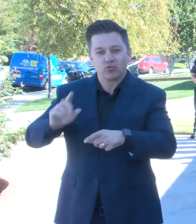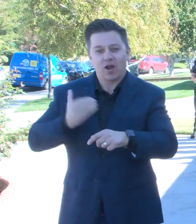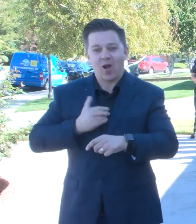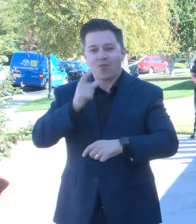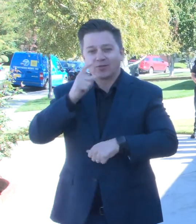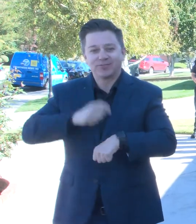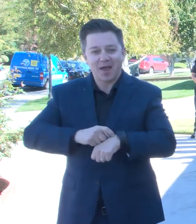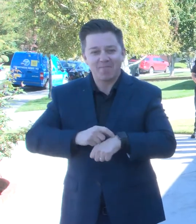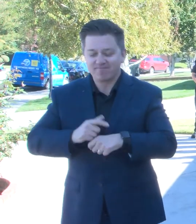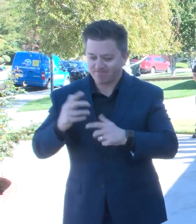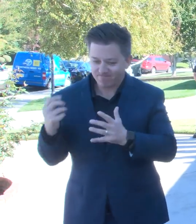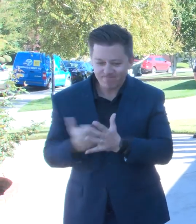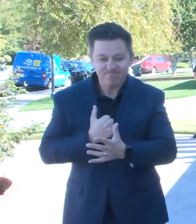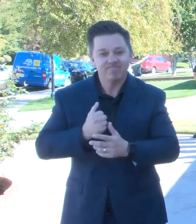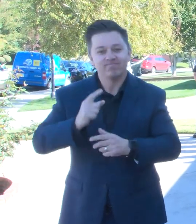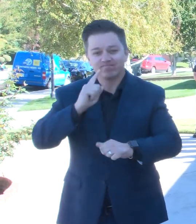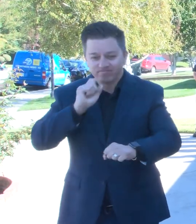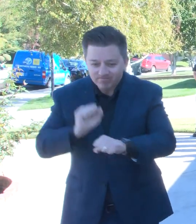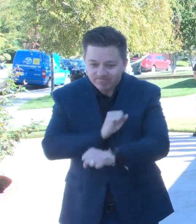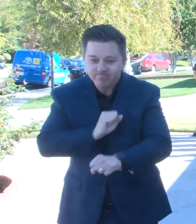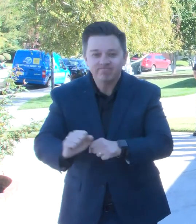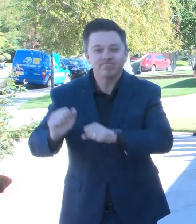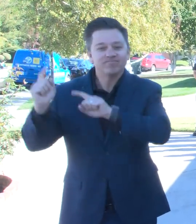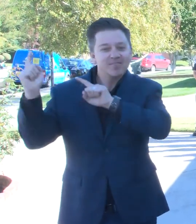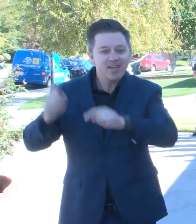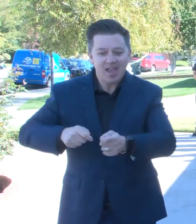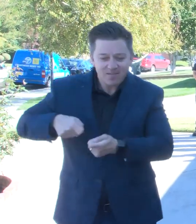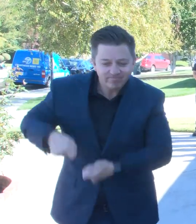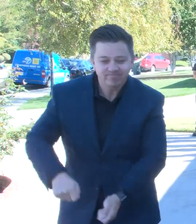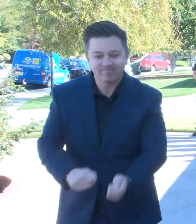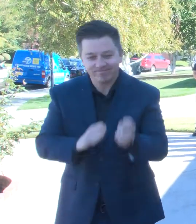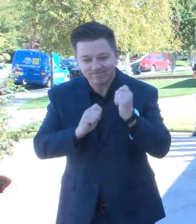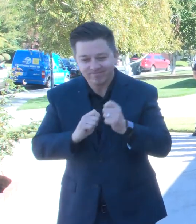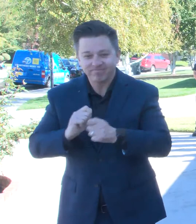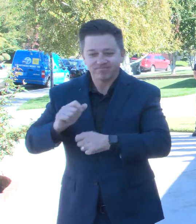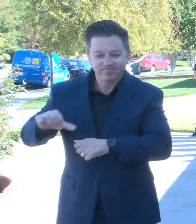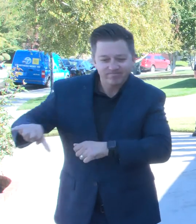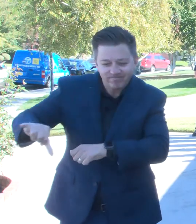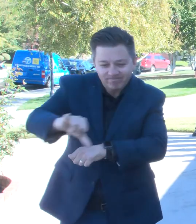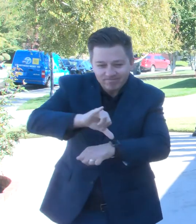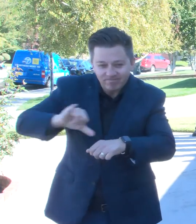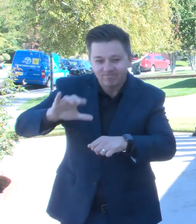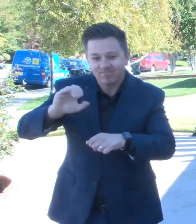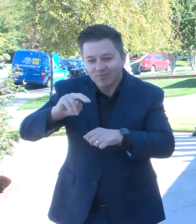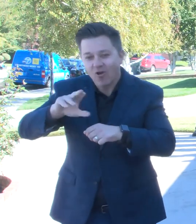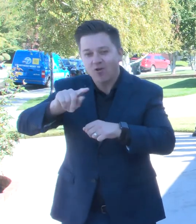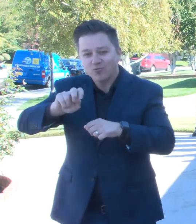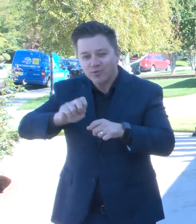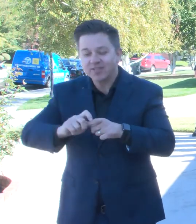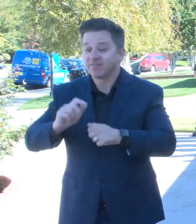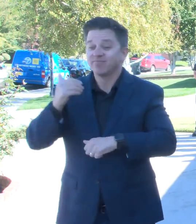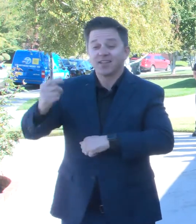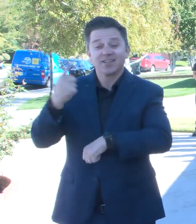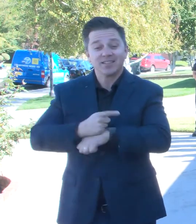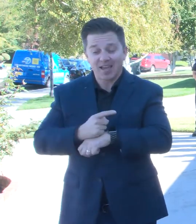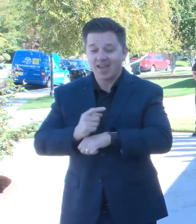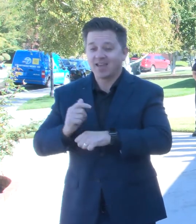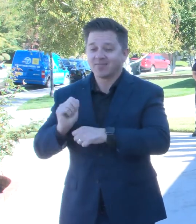and so during our lunch hour we came down we dug the hole poured the concrete and then the next day we were able to raise this flag